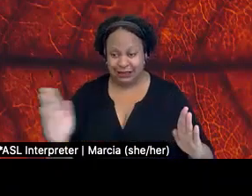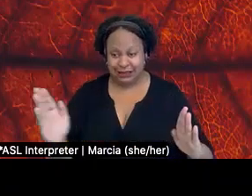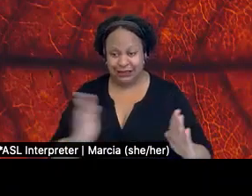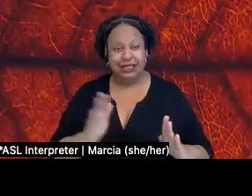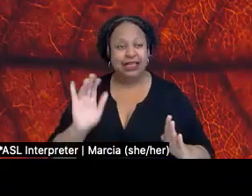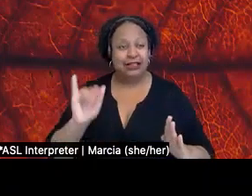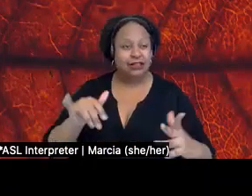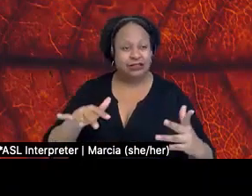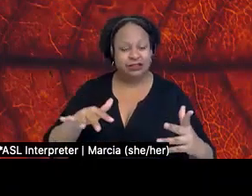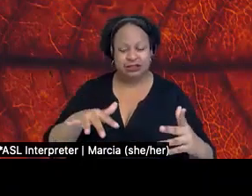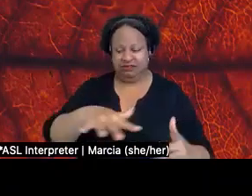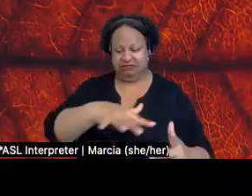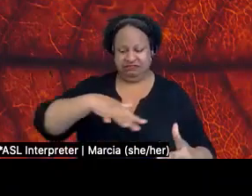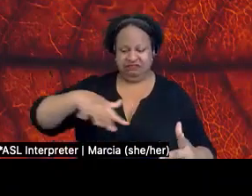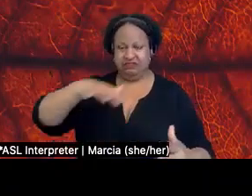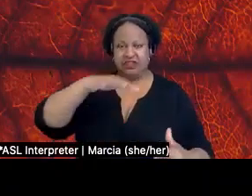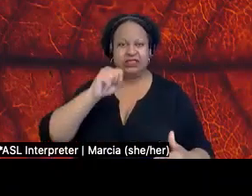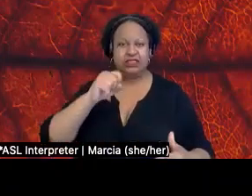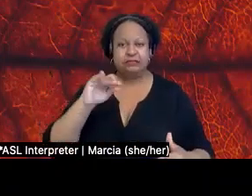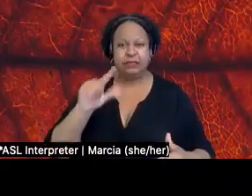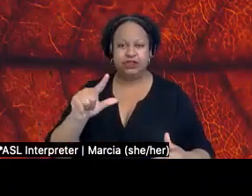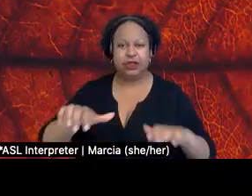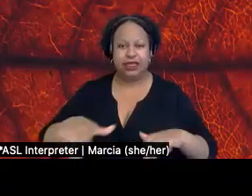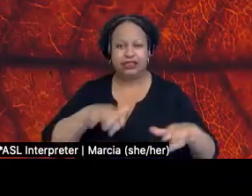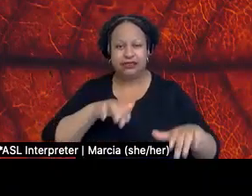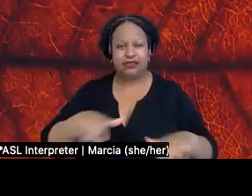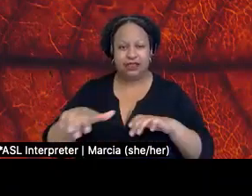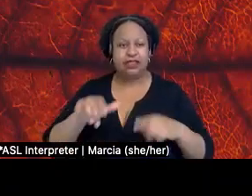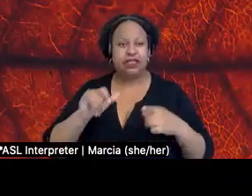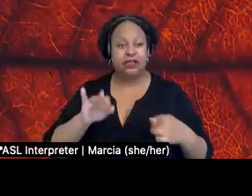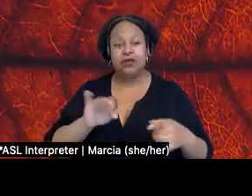So if you're working with a student with a nonverbal learning disability,